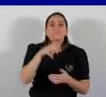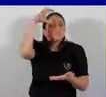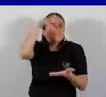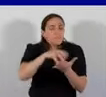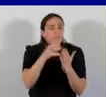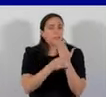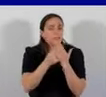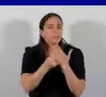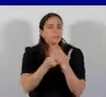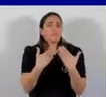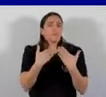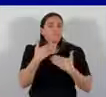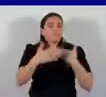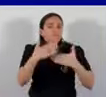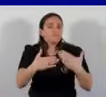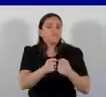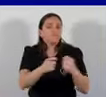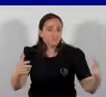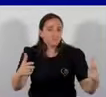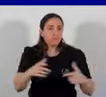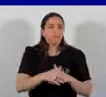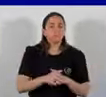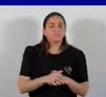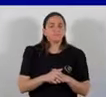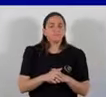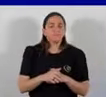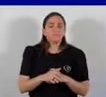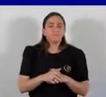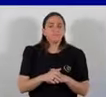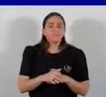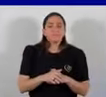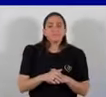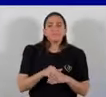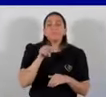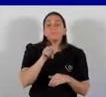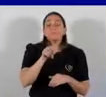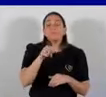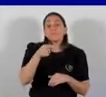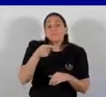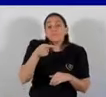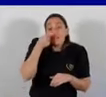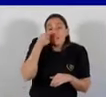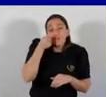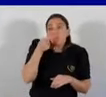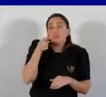The ministry that simplifies people's lives And the most interesting thing